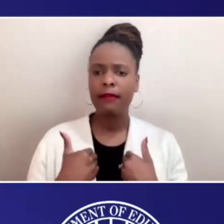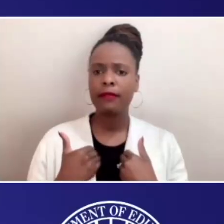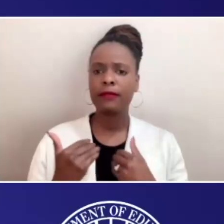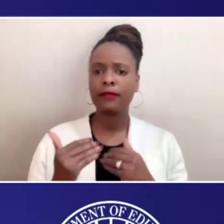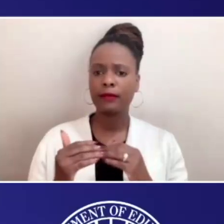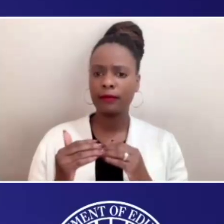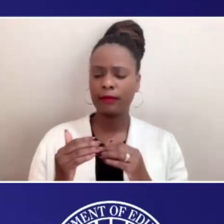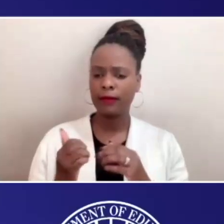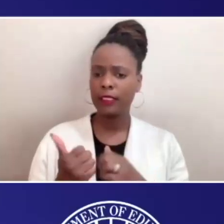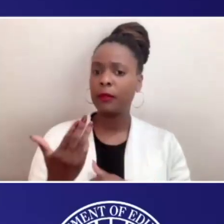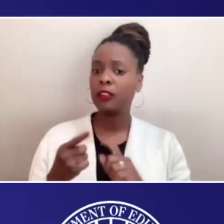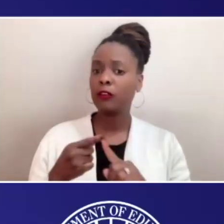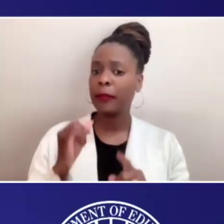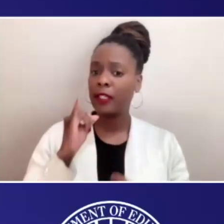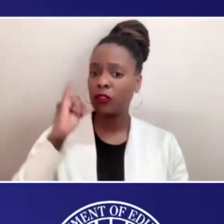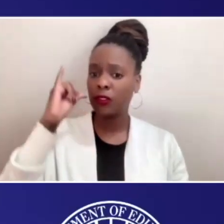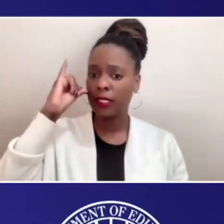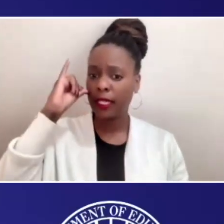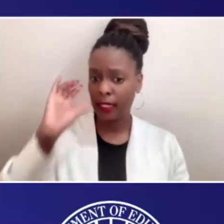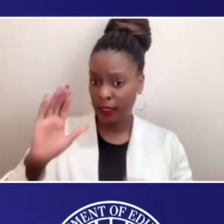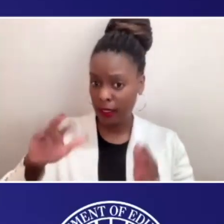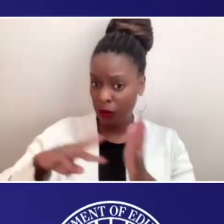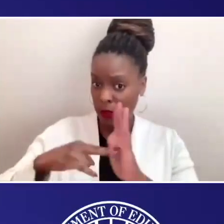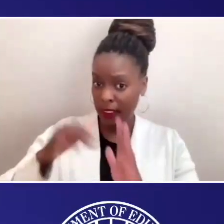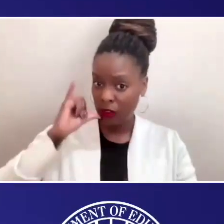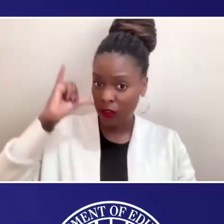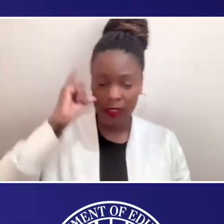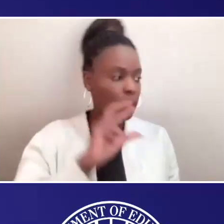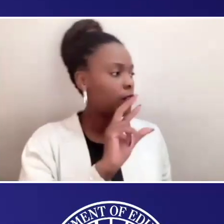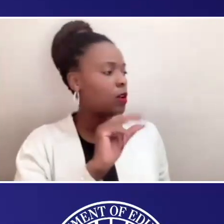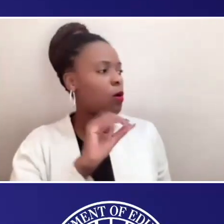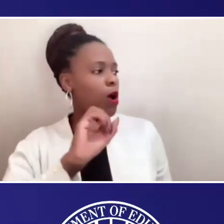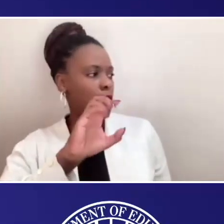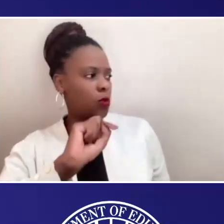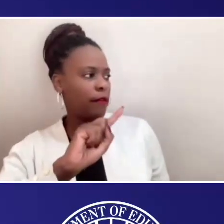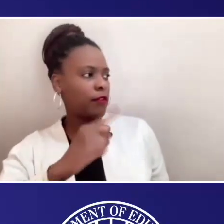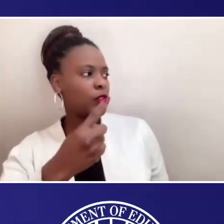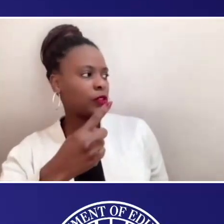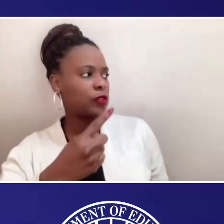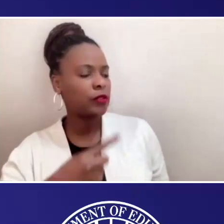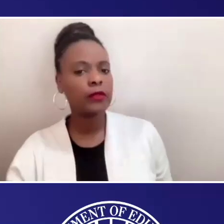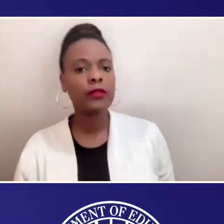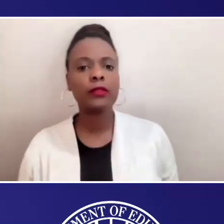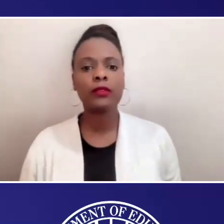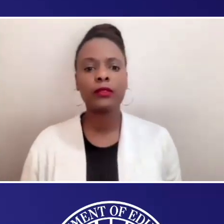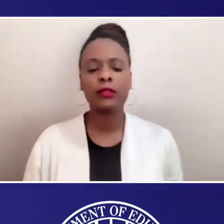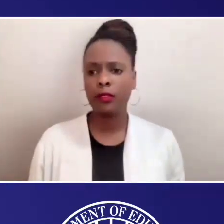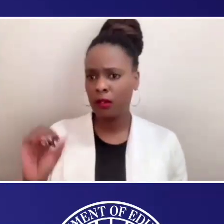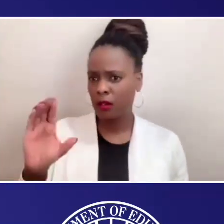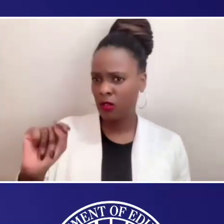yesterday? Is that what you said, yesterday? No. October 1st? October 1st. Yeah, so I guess -- Isn't October 1st, Wednesday? Correct.